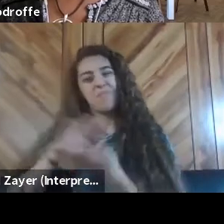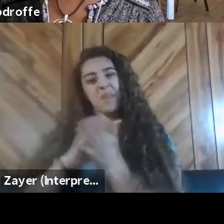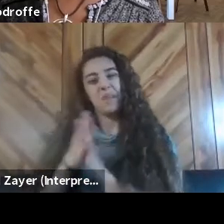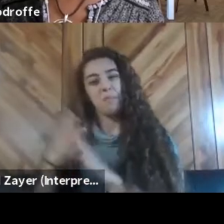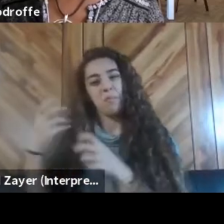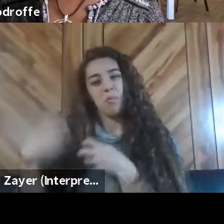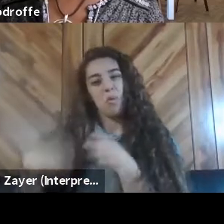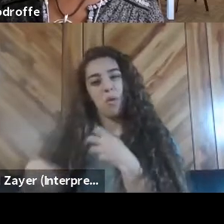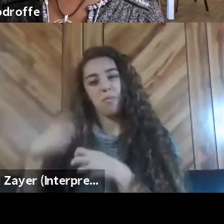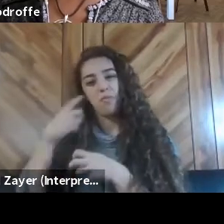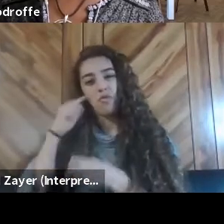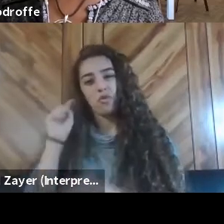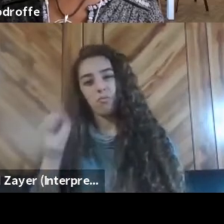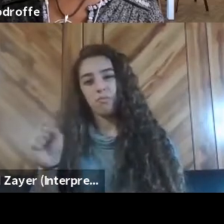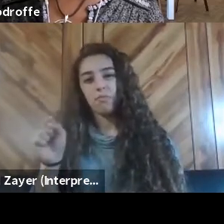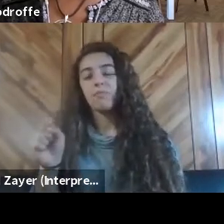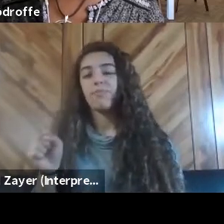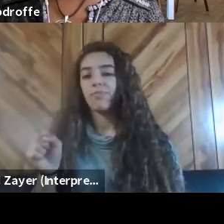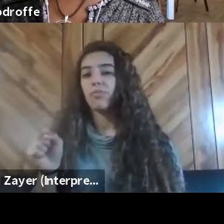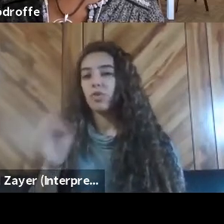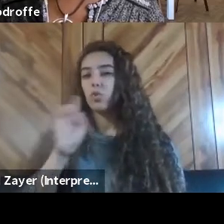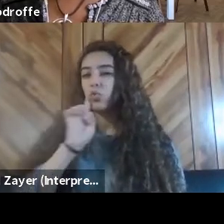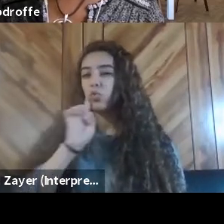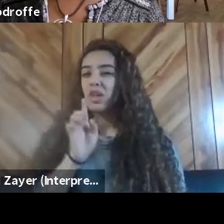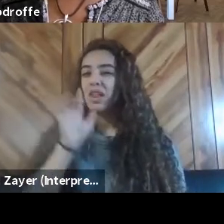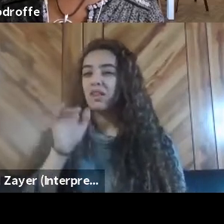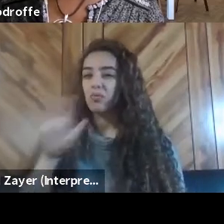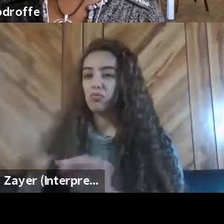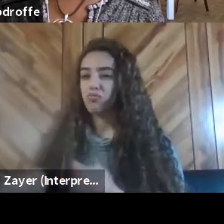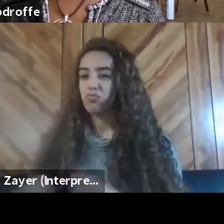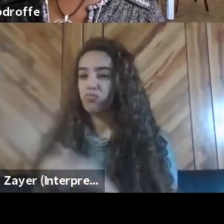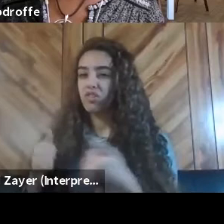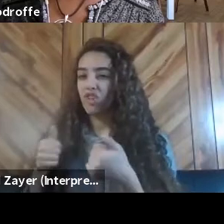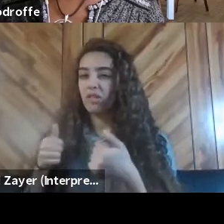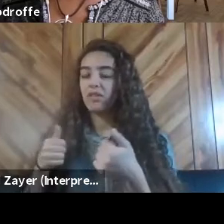when we had the real difficulty. And that's about when he got his